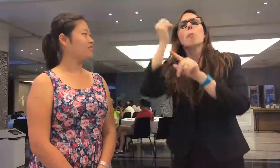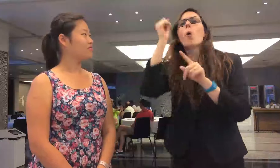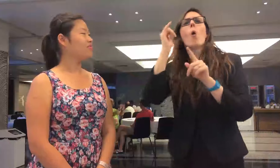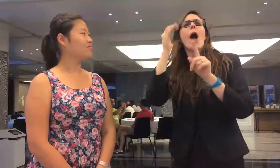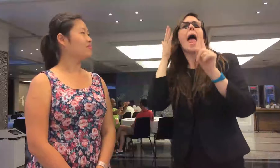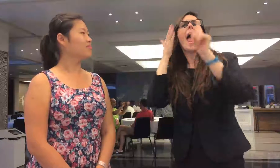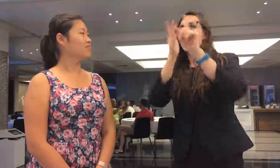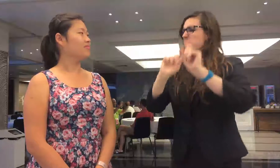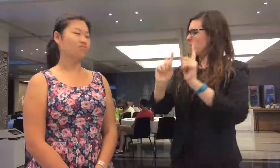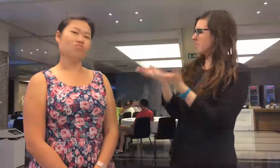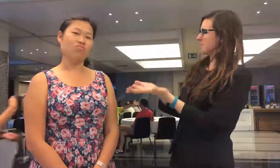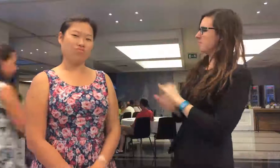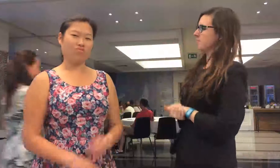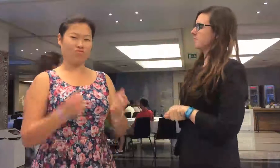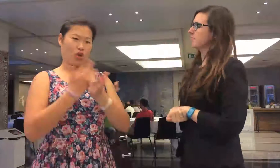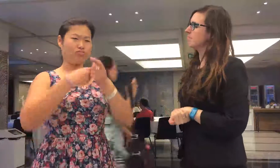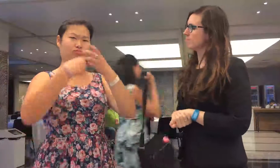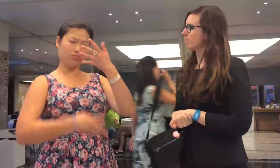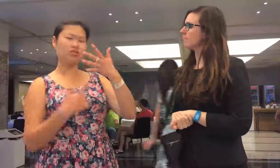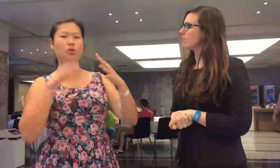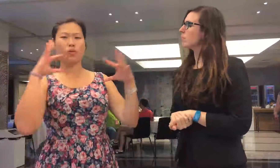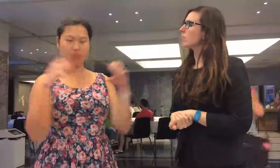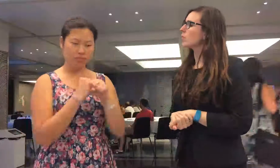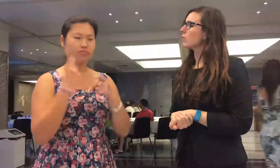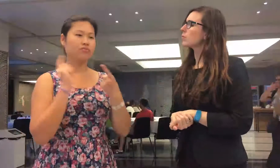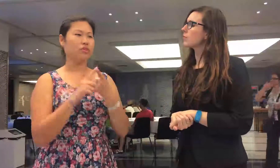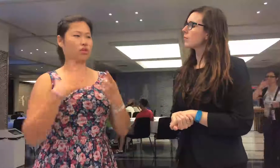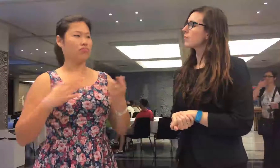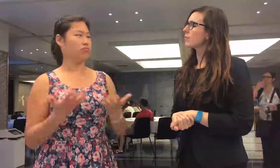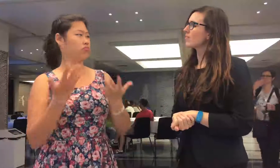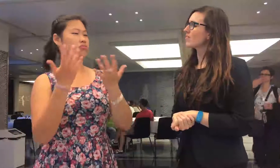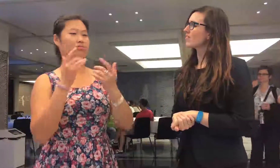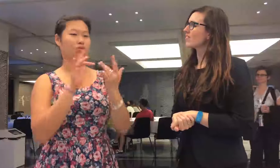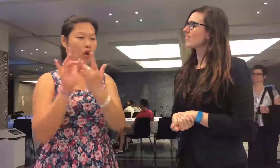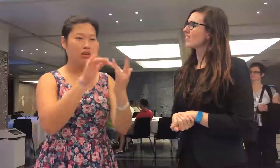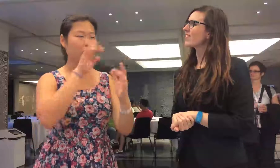Well, there's a lot to do. However, in a nutshell, we want to increase interaction globally,